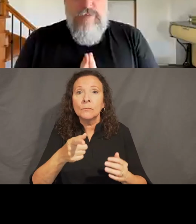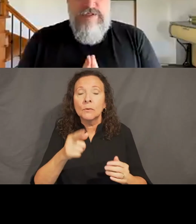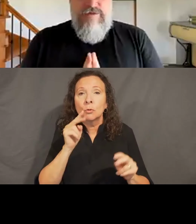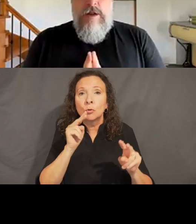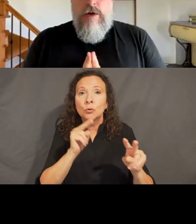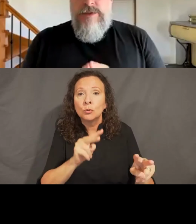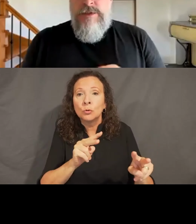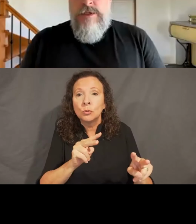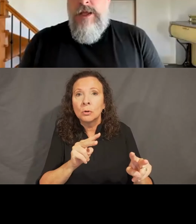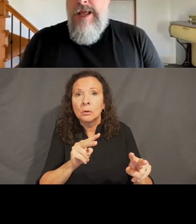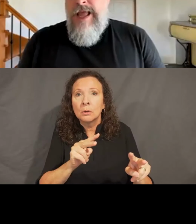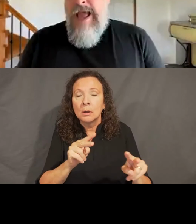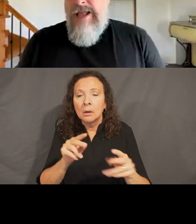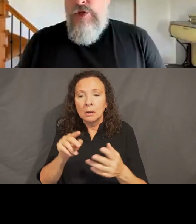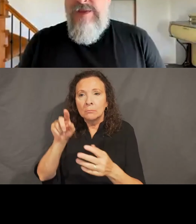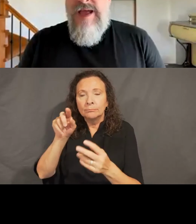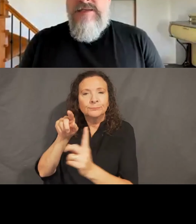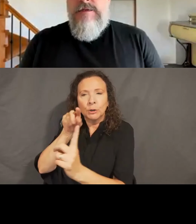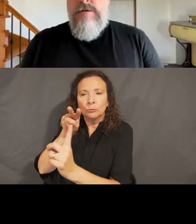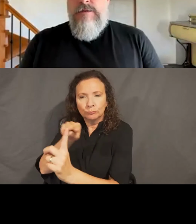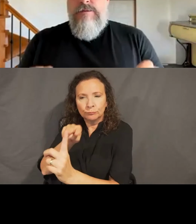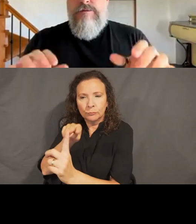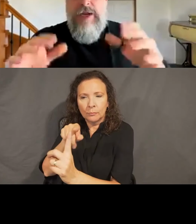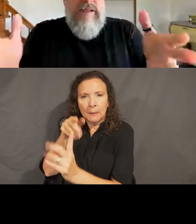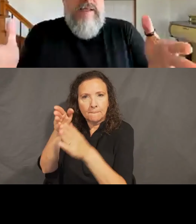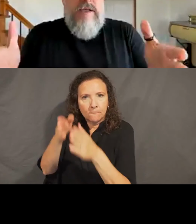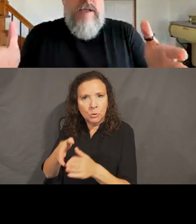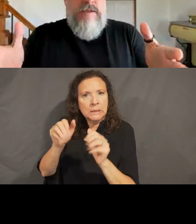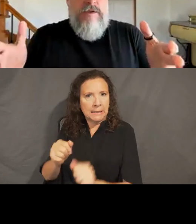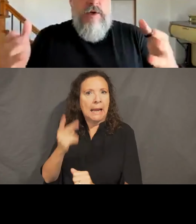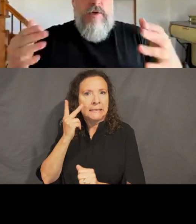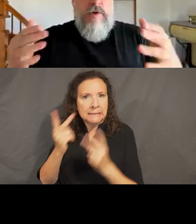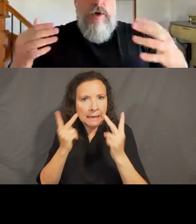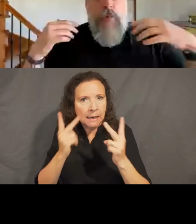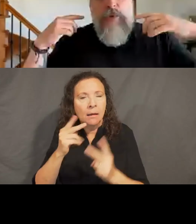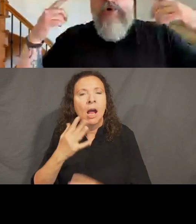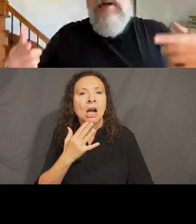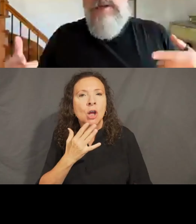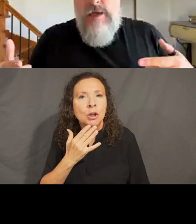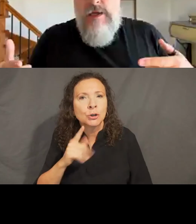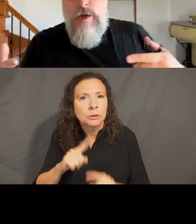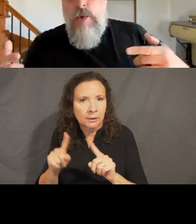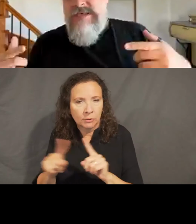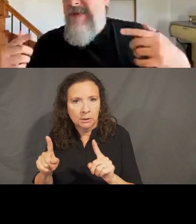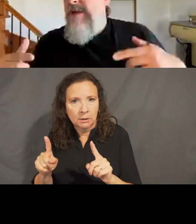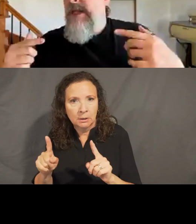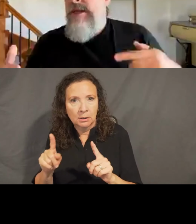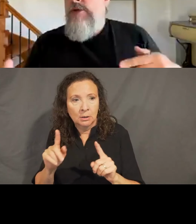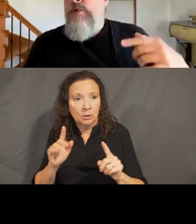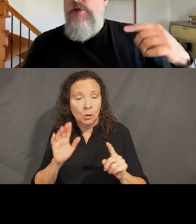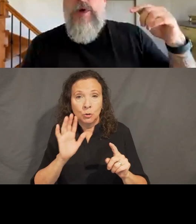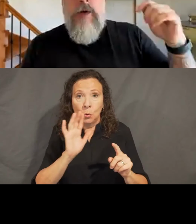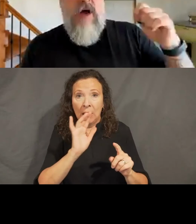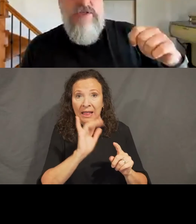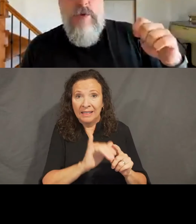colors, in this case, what we were testing was my ability to know where a province was